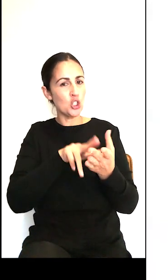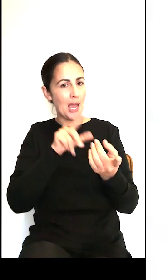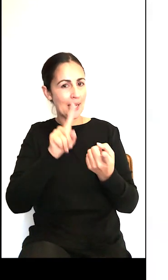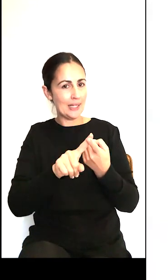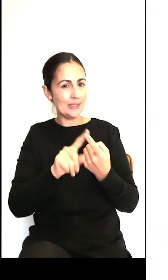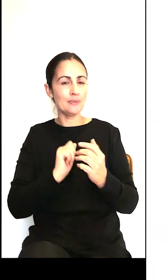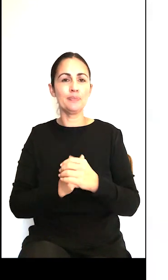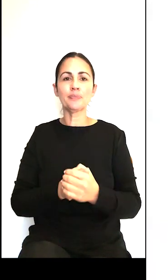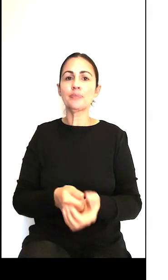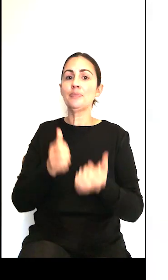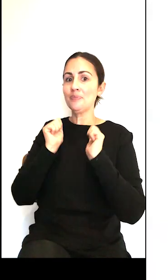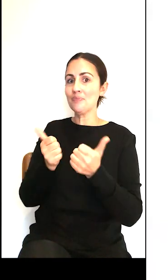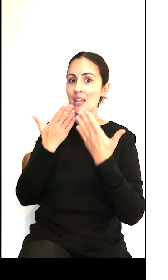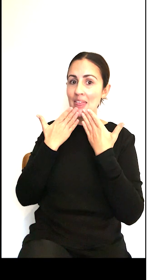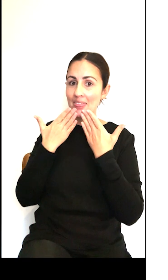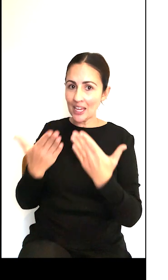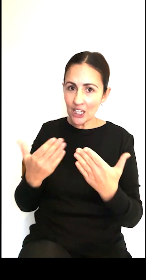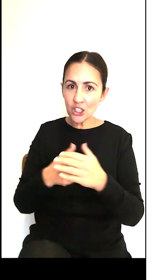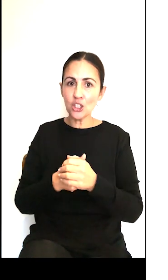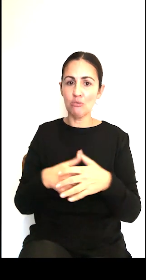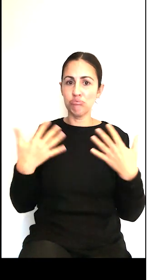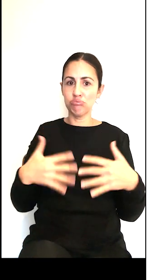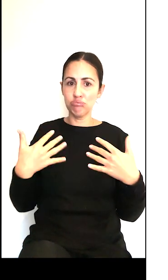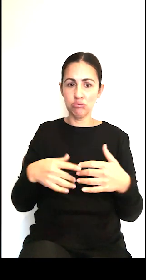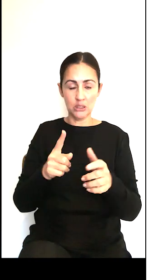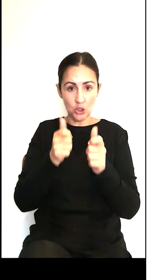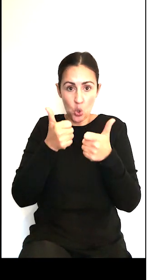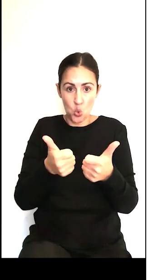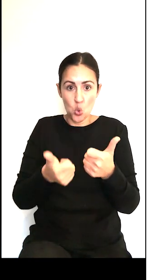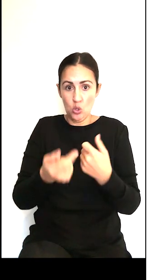Thank you so much. It's actually been quite informative for me personally as well. And I